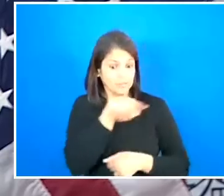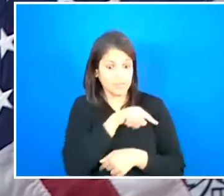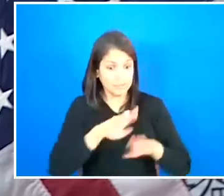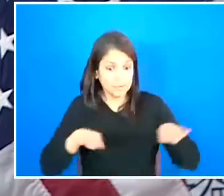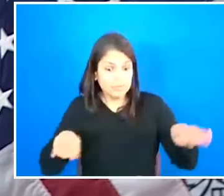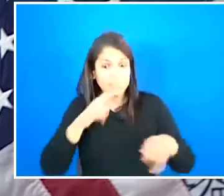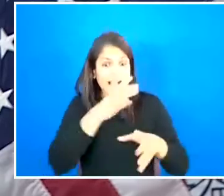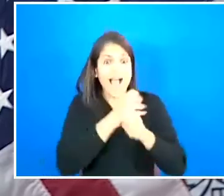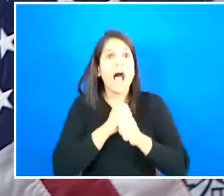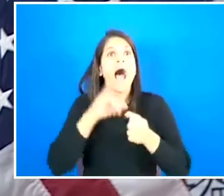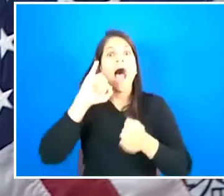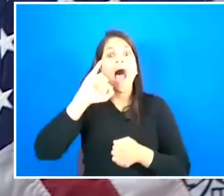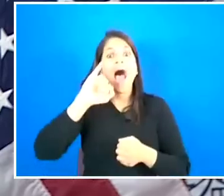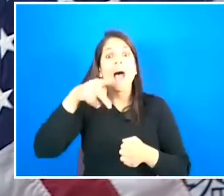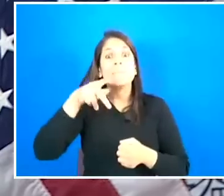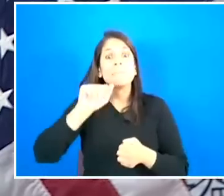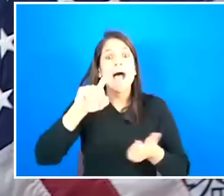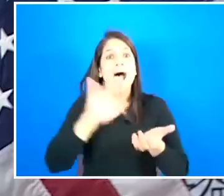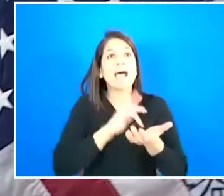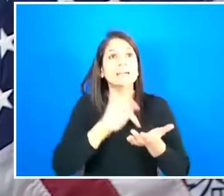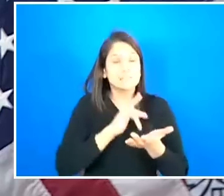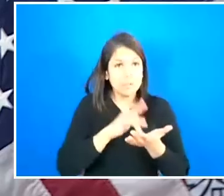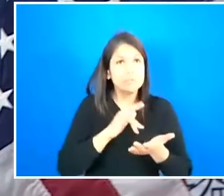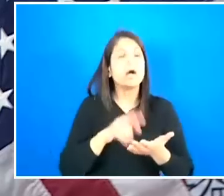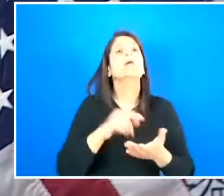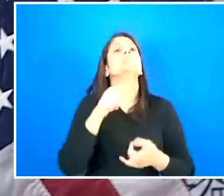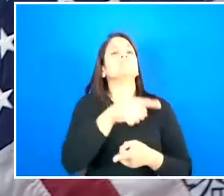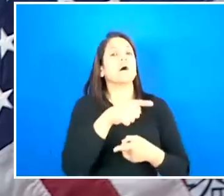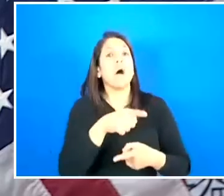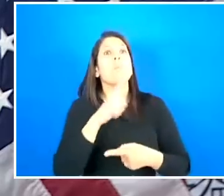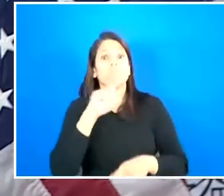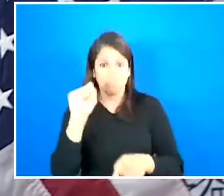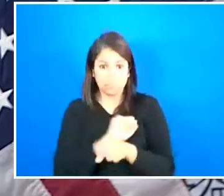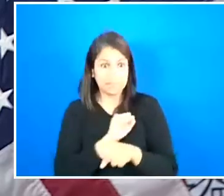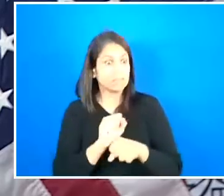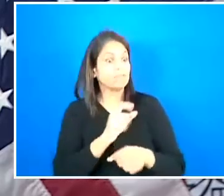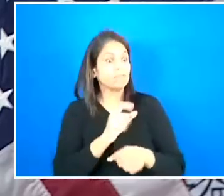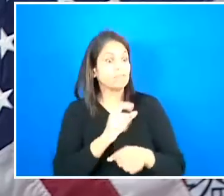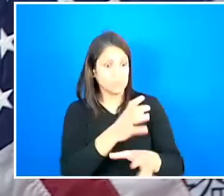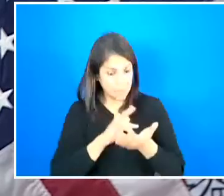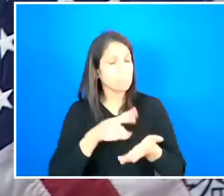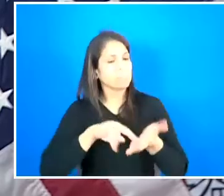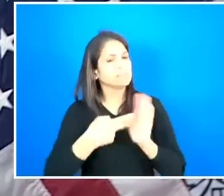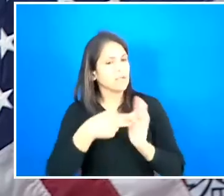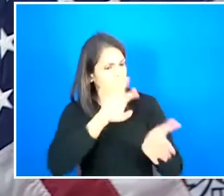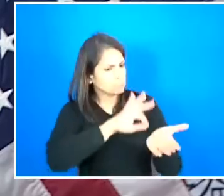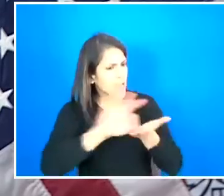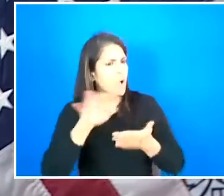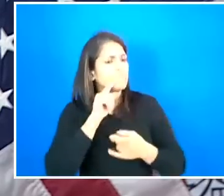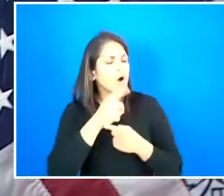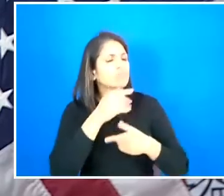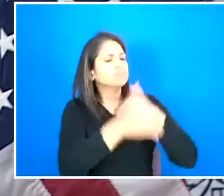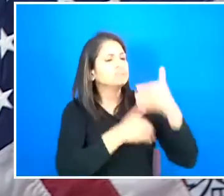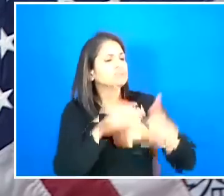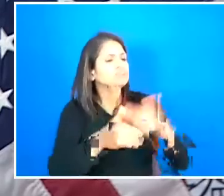IN PROGRESS GRADE? AND MY SECOND GRADE IS ABOUT SCREENING, GIVEN THAT OBVIOUSLY GRADES THIS YEAR